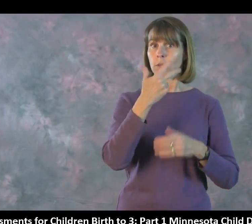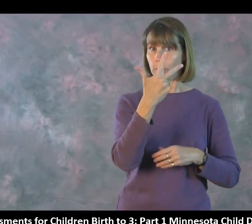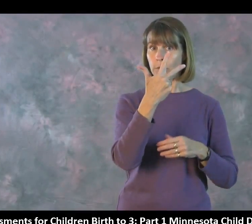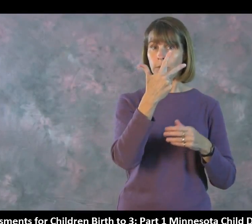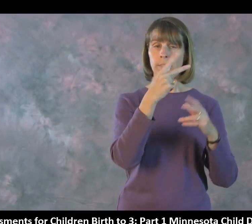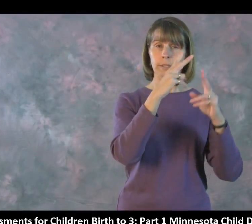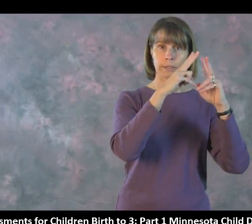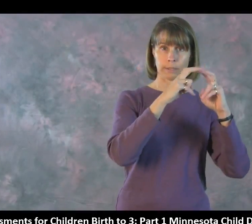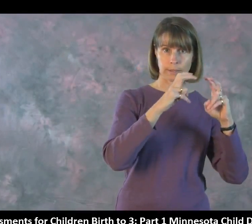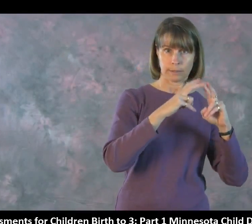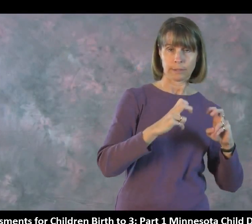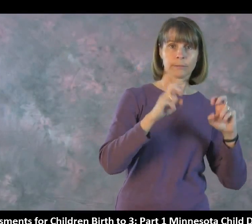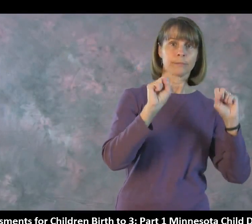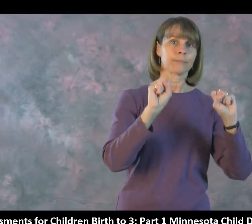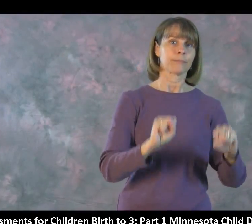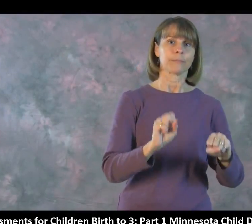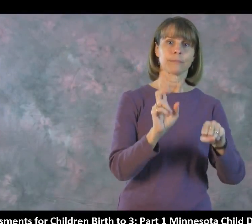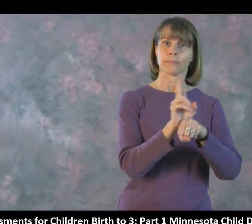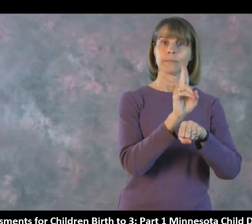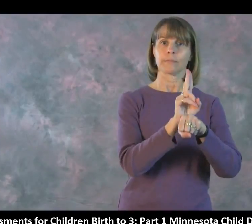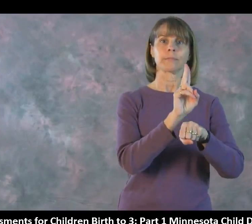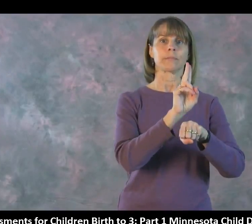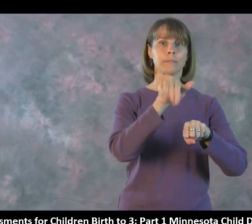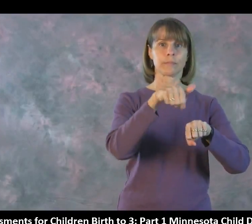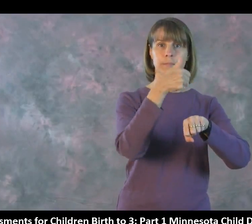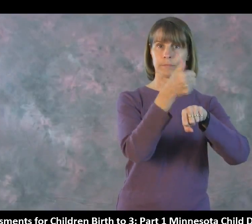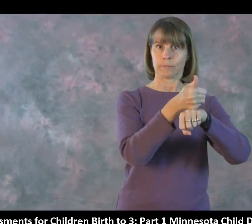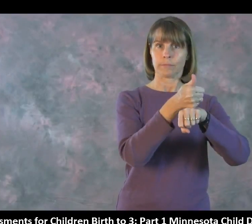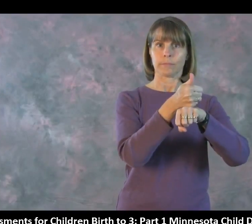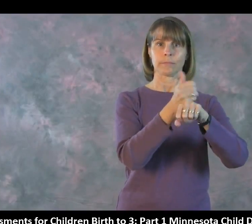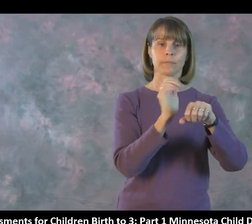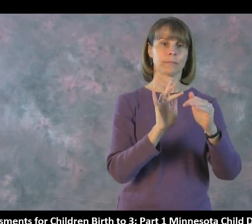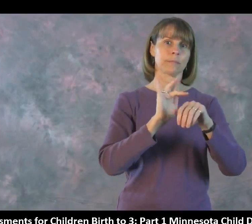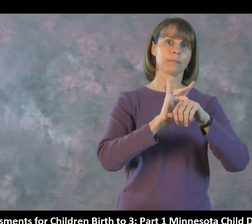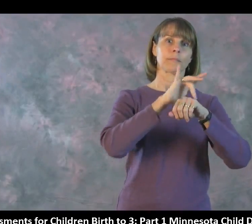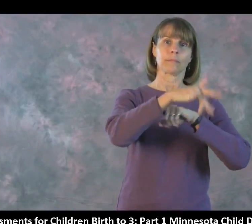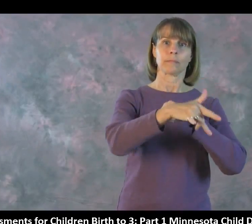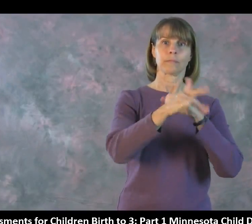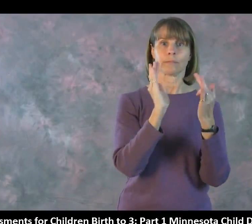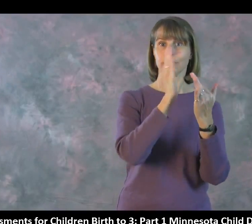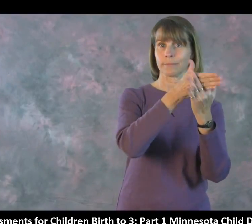Thirdly, all three assessments can be used to establish